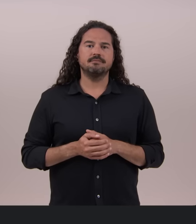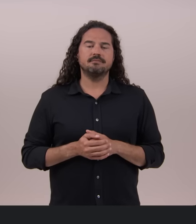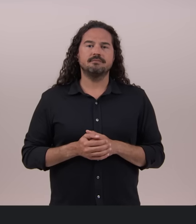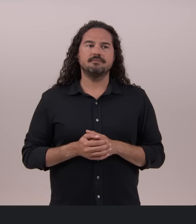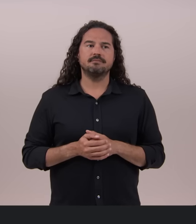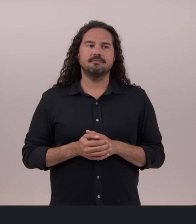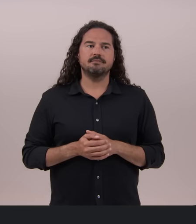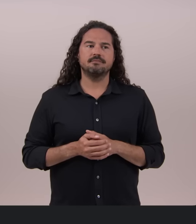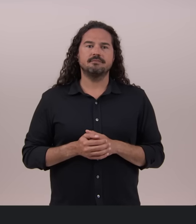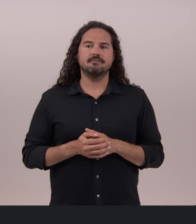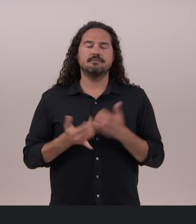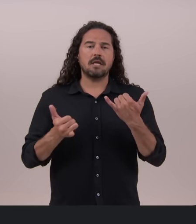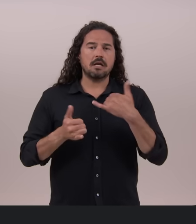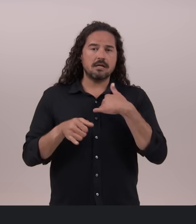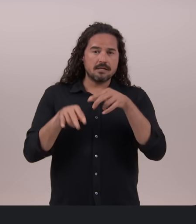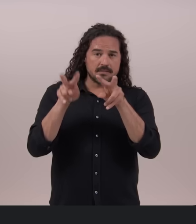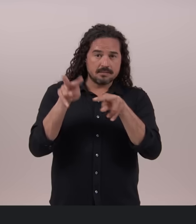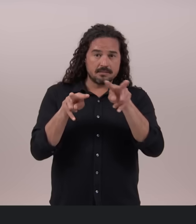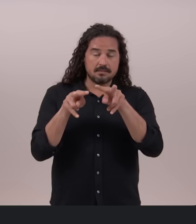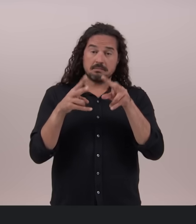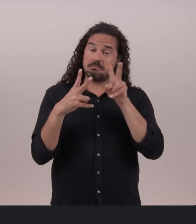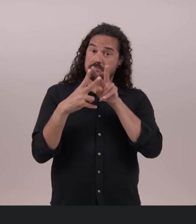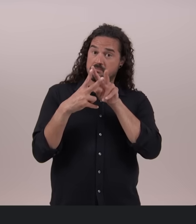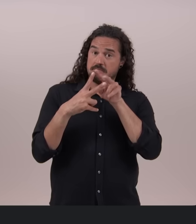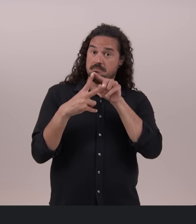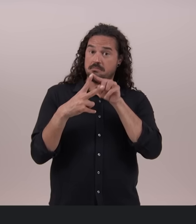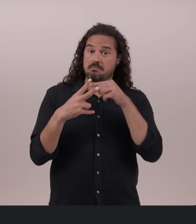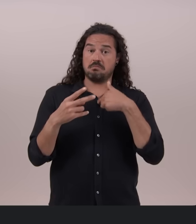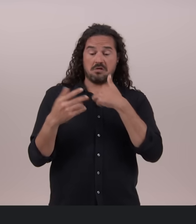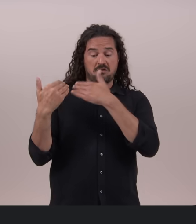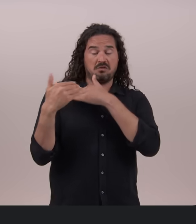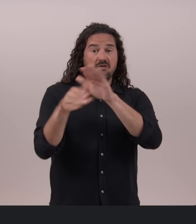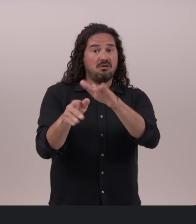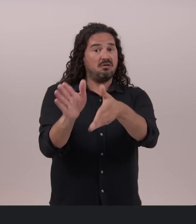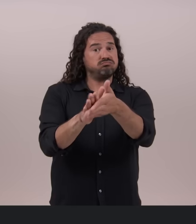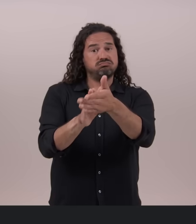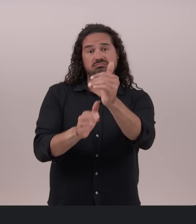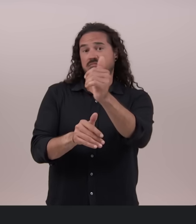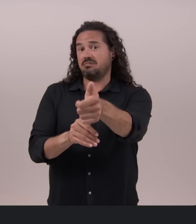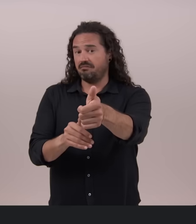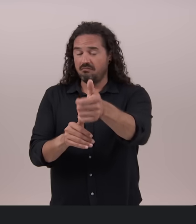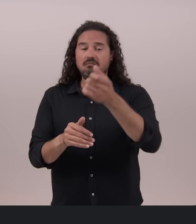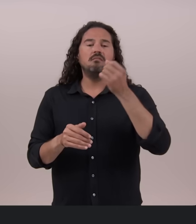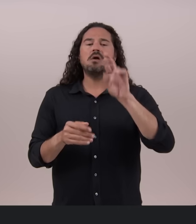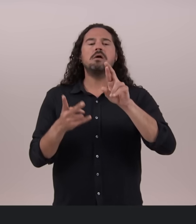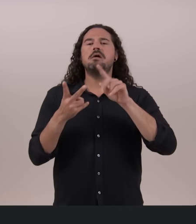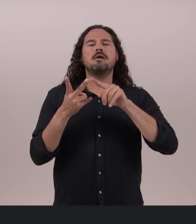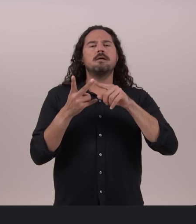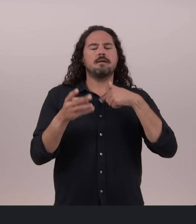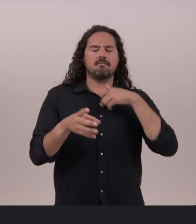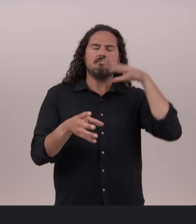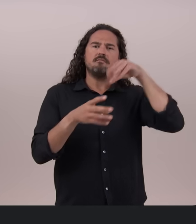and then I can decide whether I want to let the AI make decisions for me or whether I prefer to be more involved